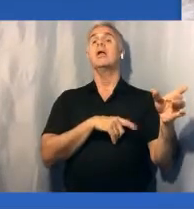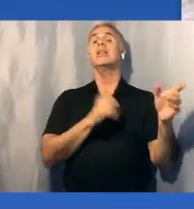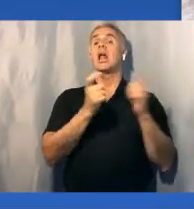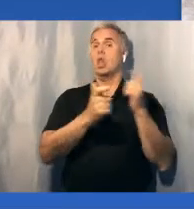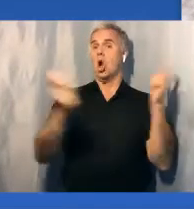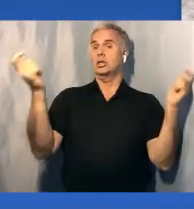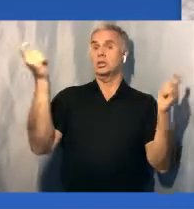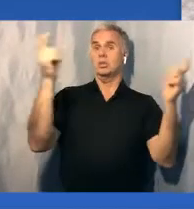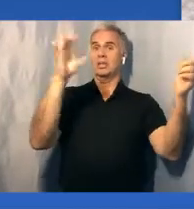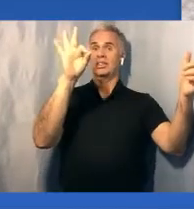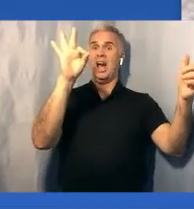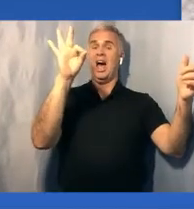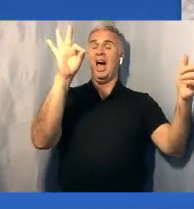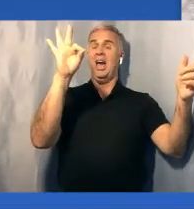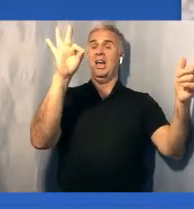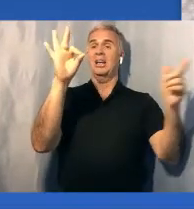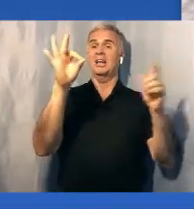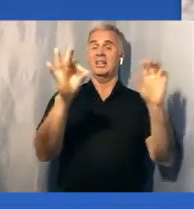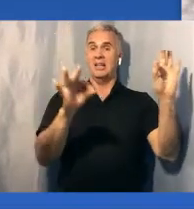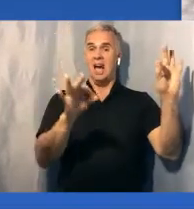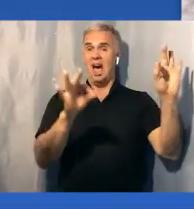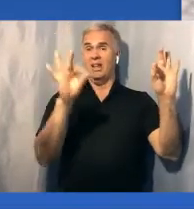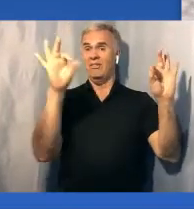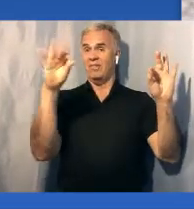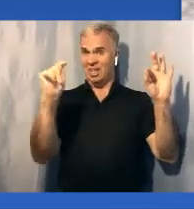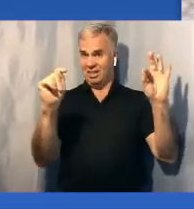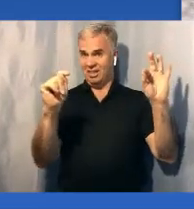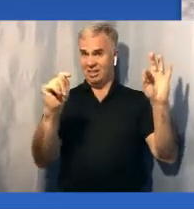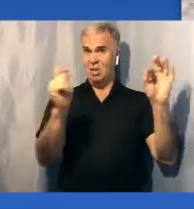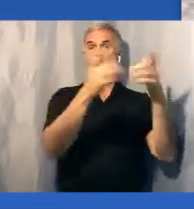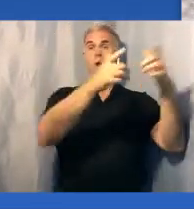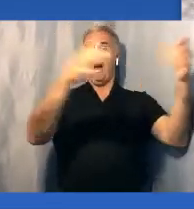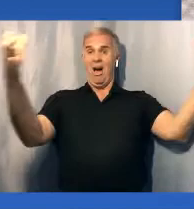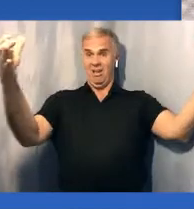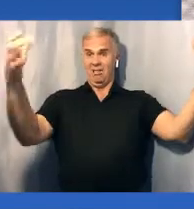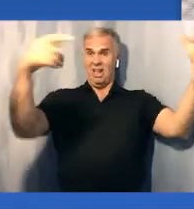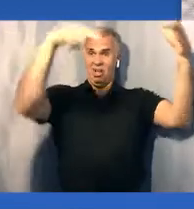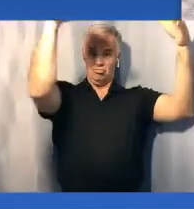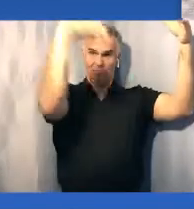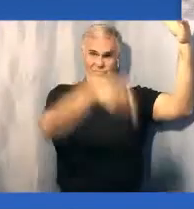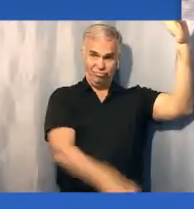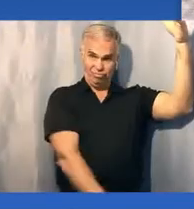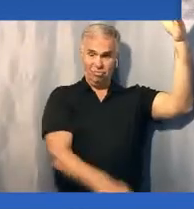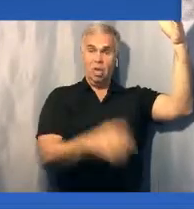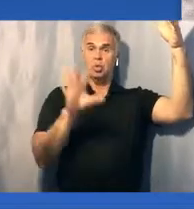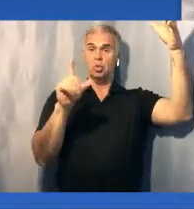are made by bald eagles. The biggest ever seen was more than 9 feet wide